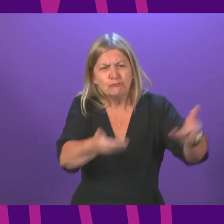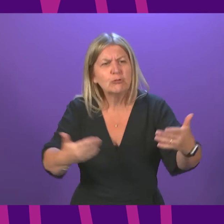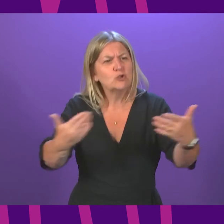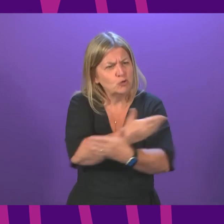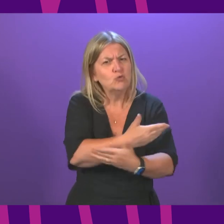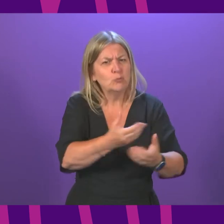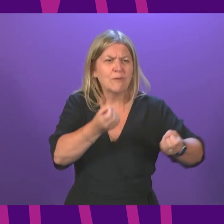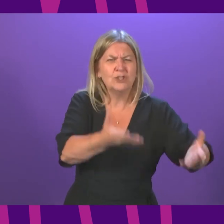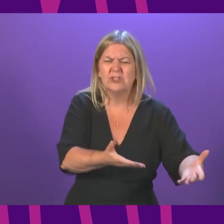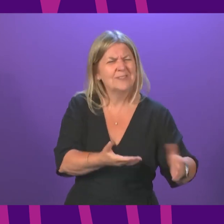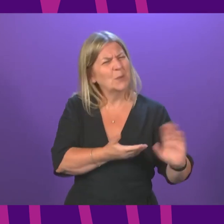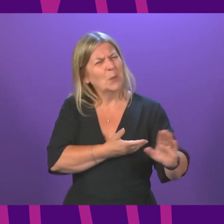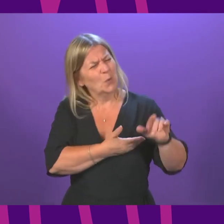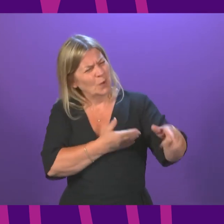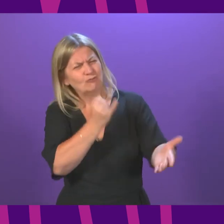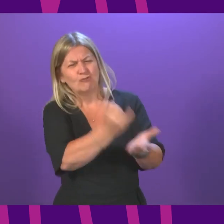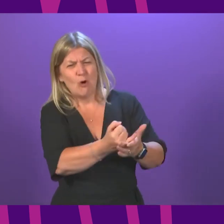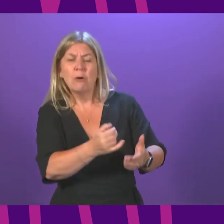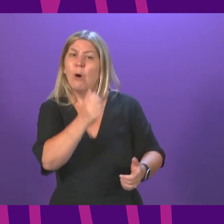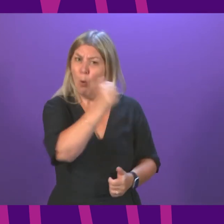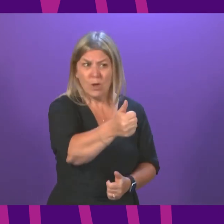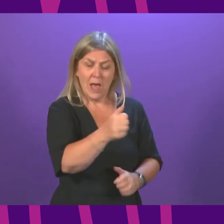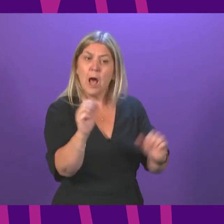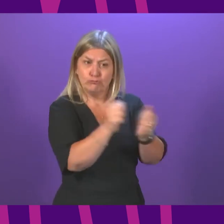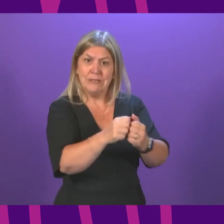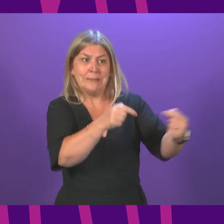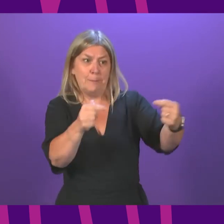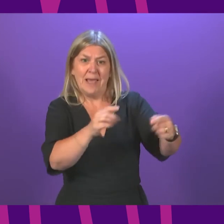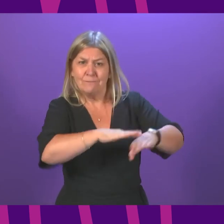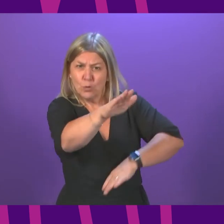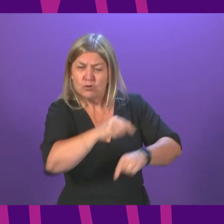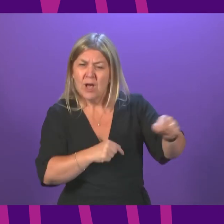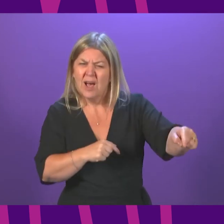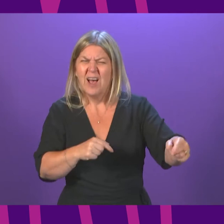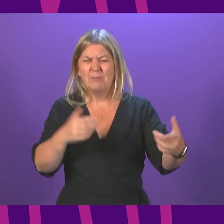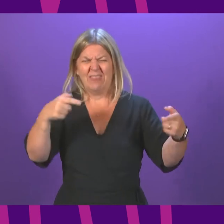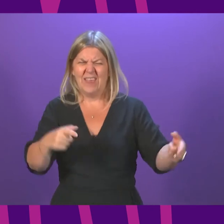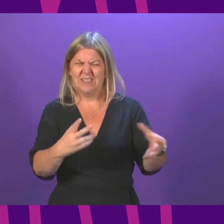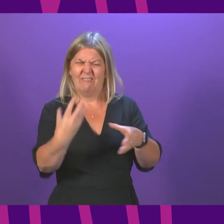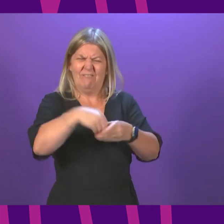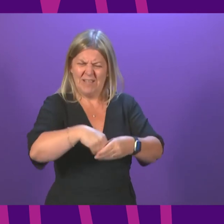There is a good debate to be had, but I cannot see how amendment 11 fits into the bill in